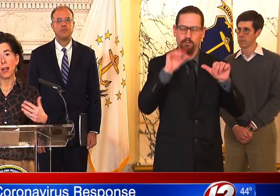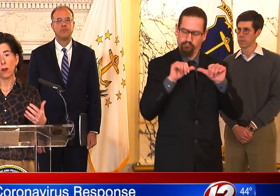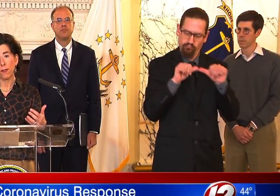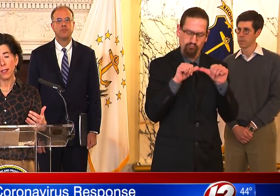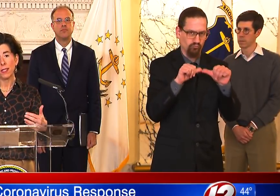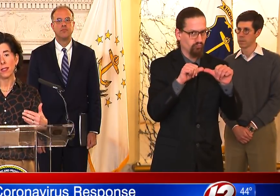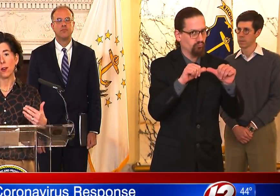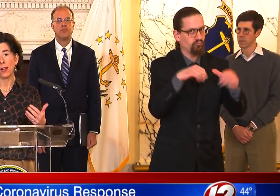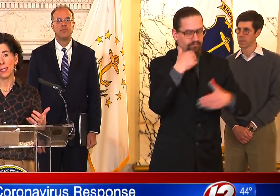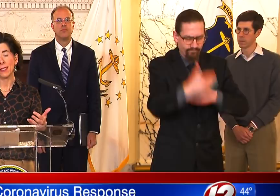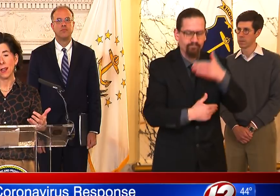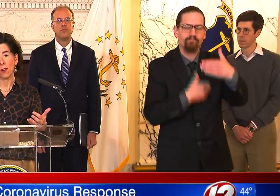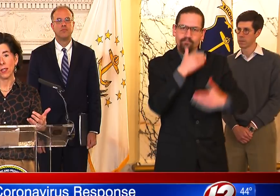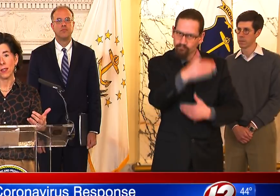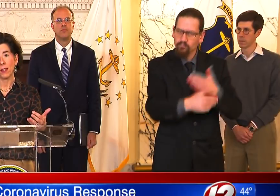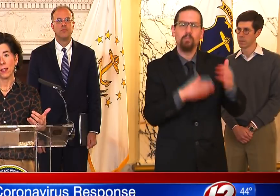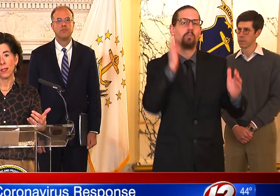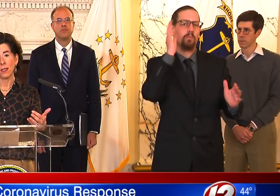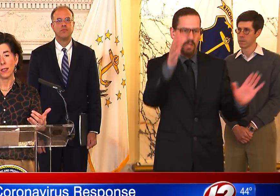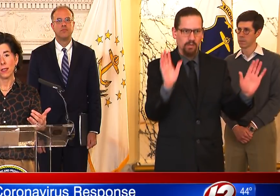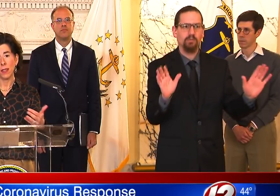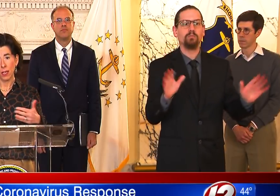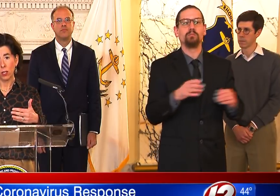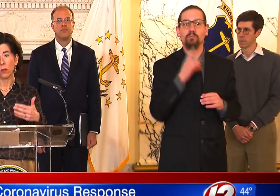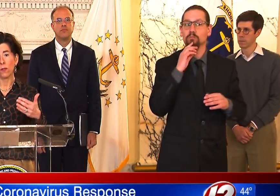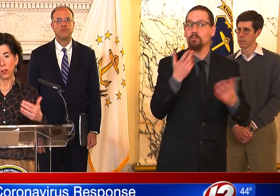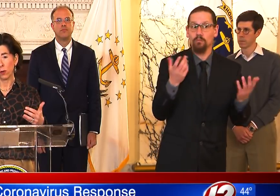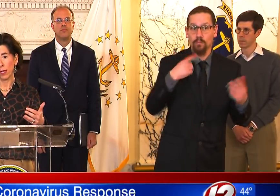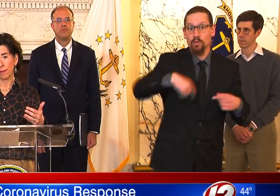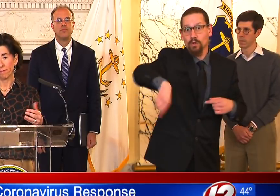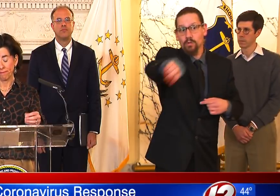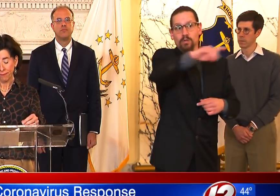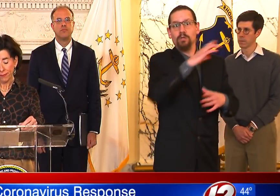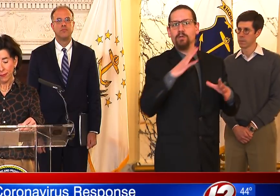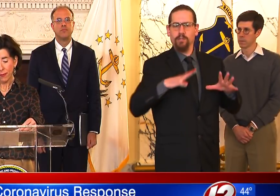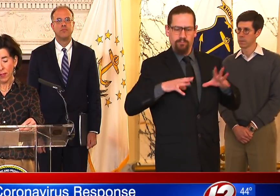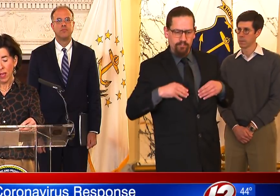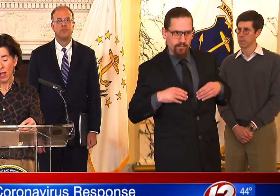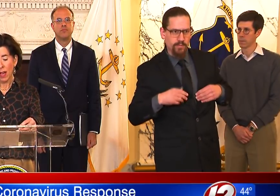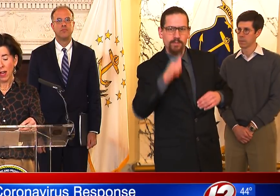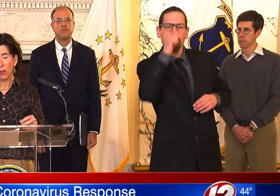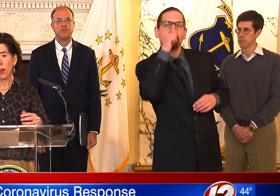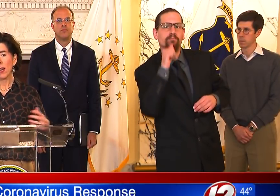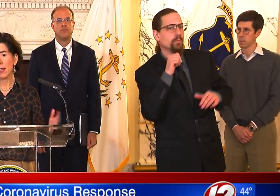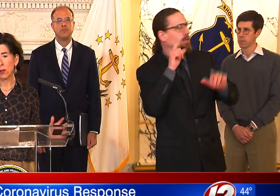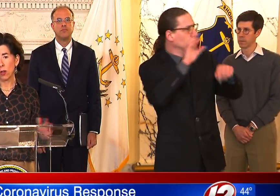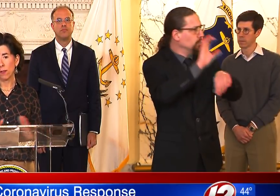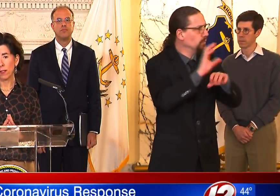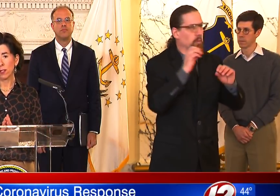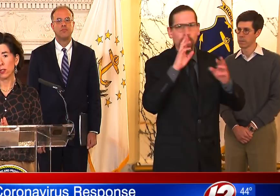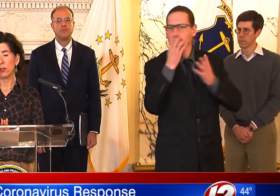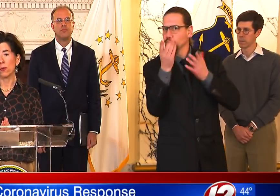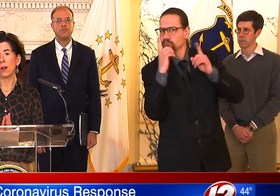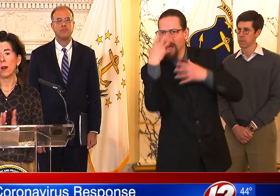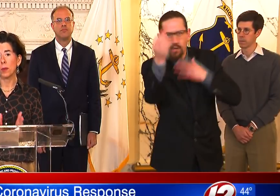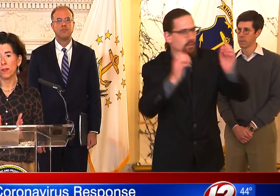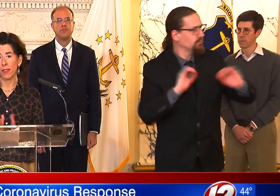IT DOES SO WE CAN GET THROUGH THIS AS SAFELY AS POSSIBLE. TO ALL OF YOU MAKING THE